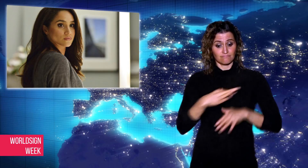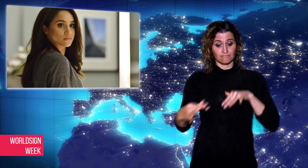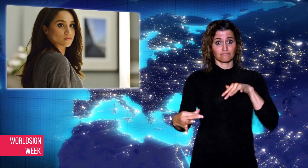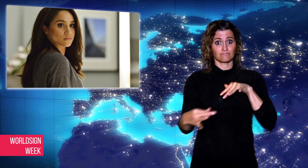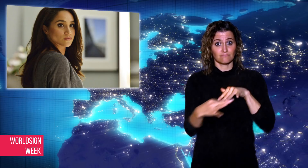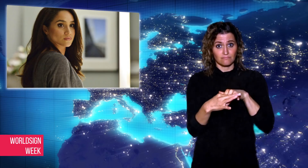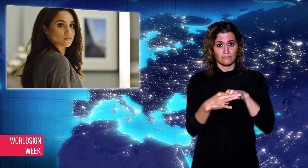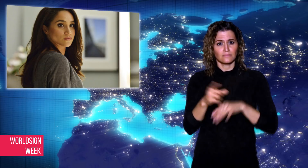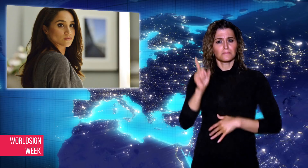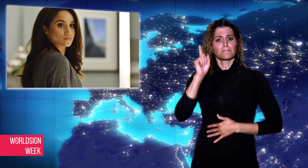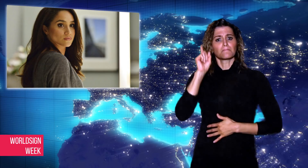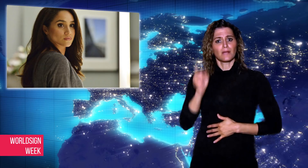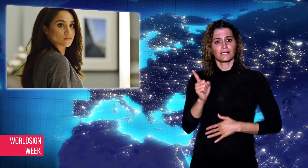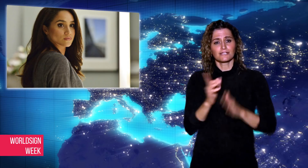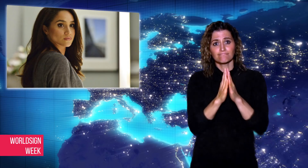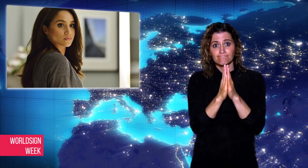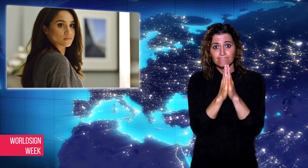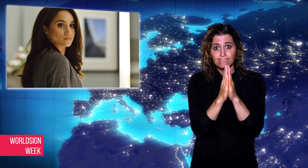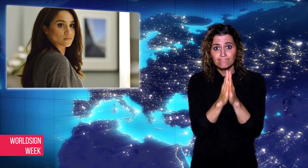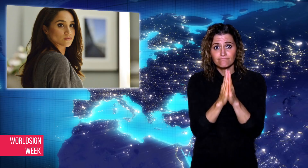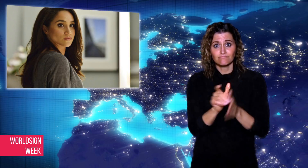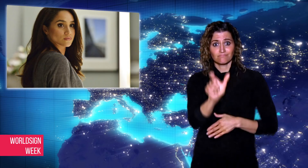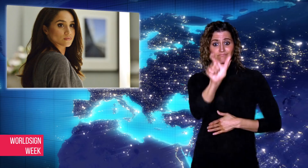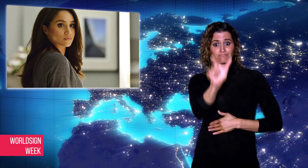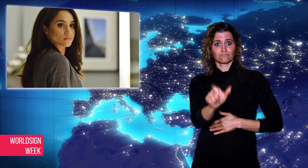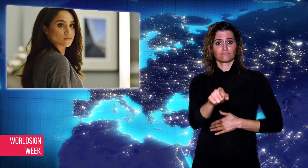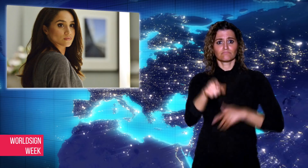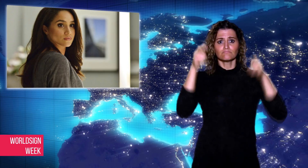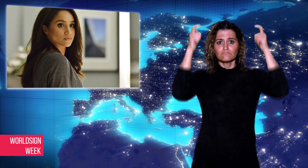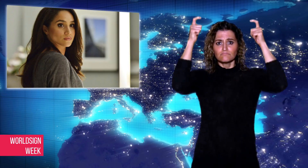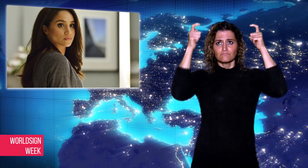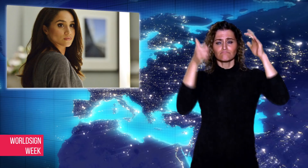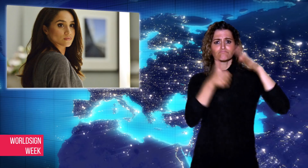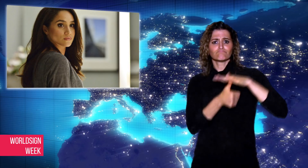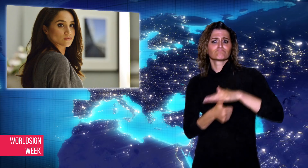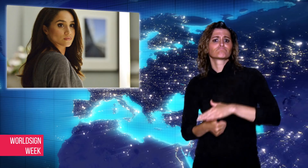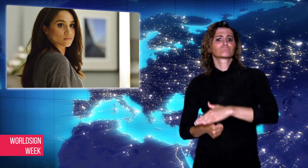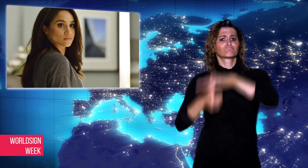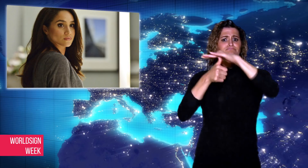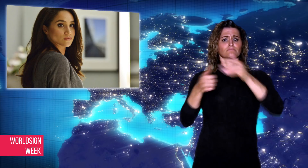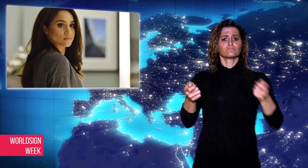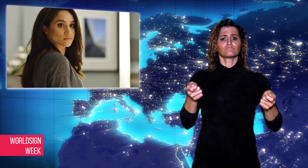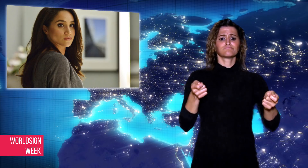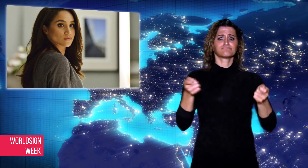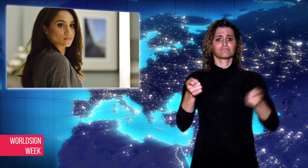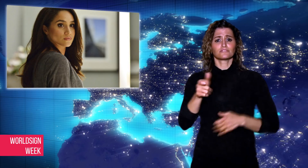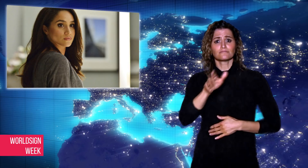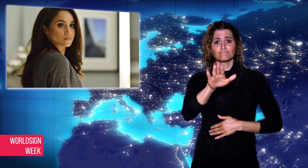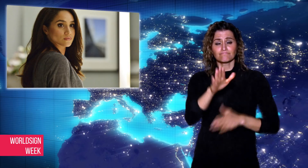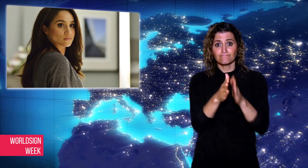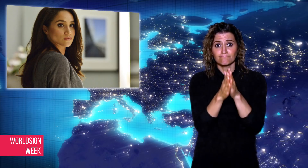marriage to happen. Harry’s